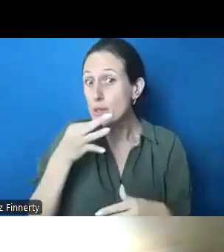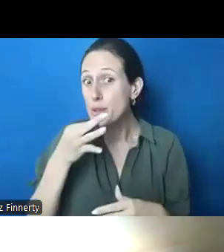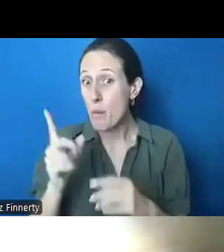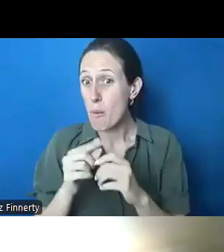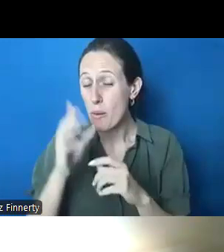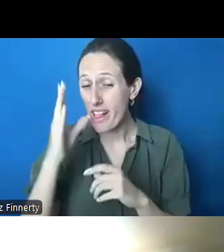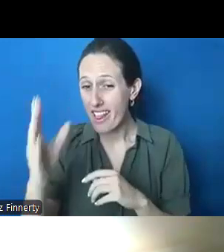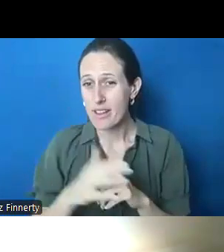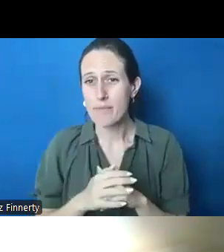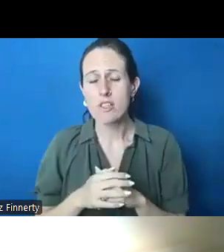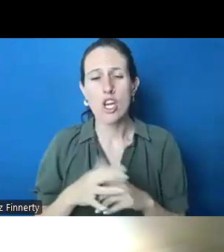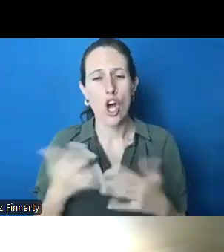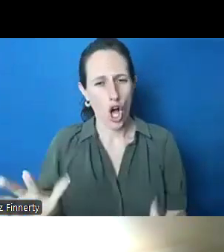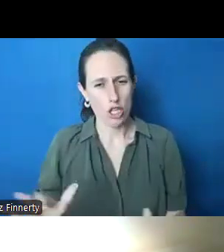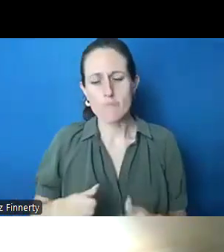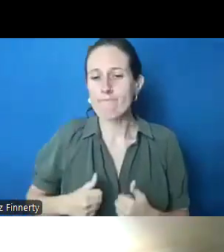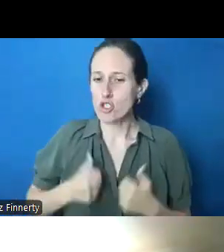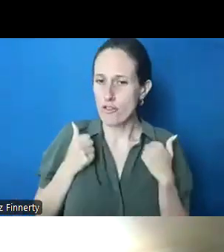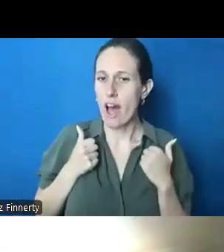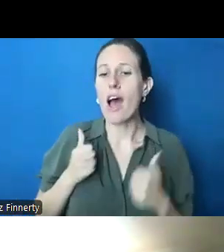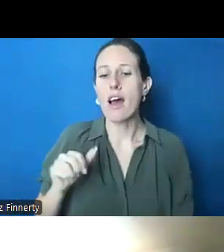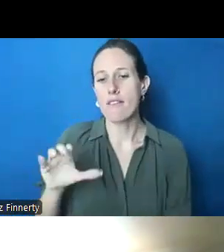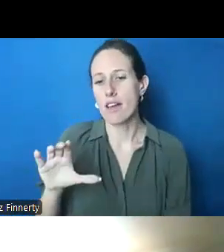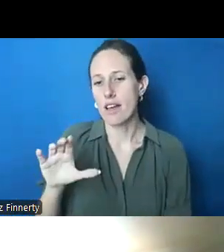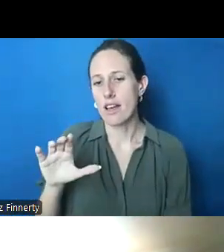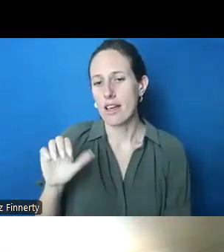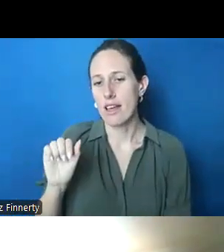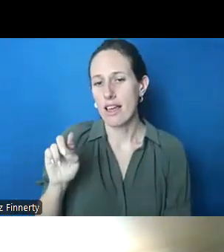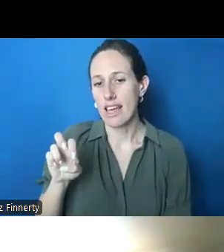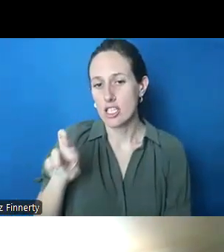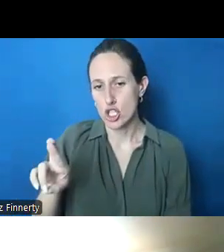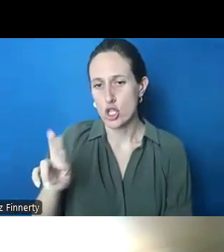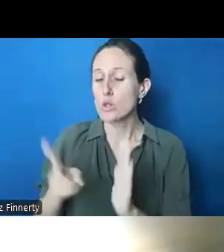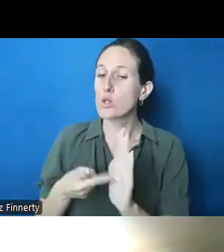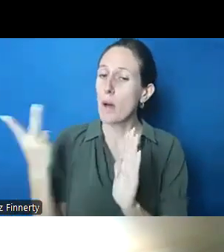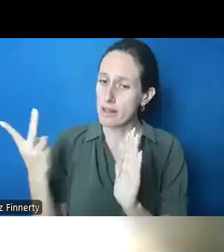Elaine, and is not only a two-time cancer survivor, she is a two-time cancer thriver. I